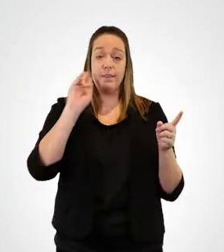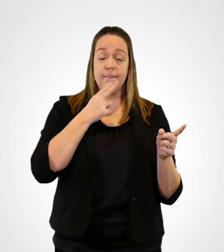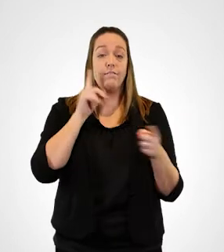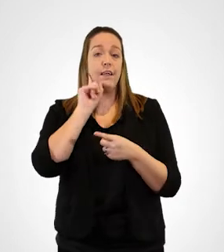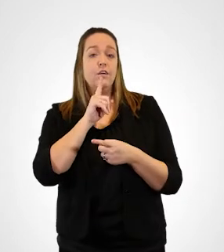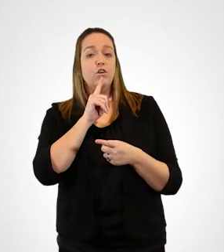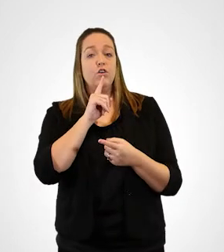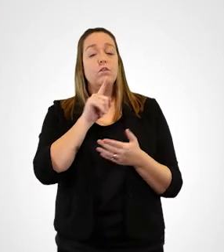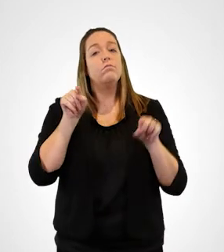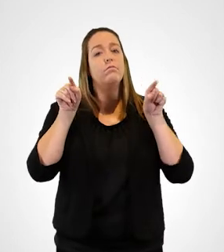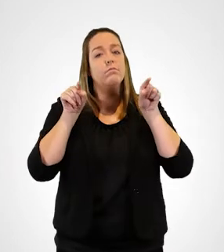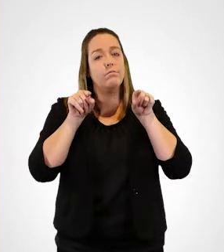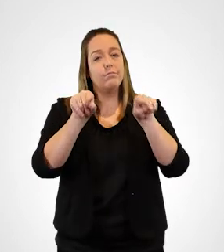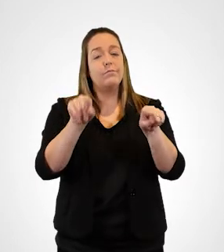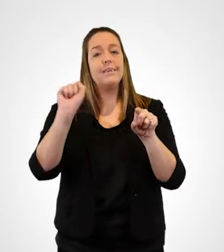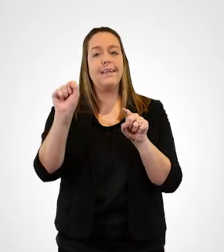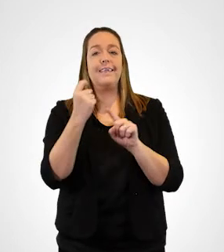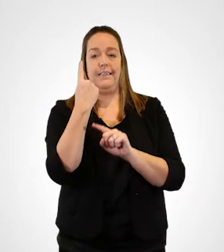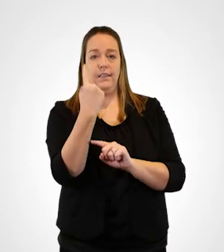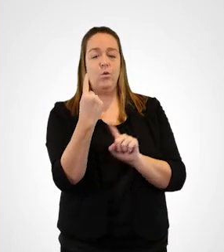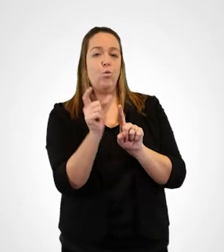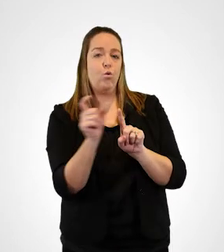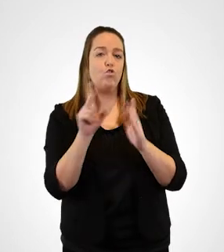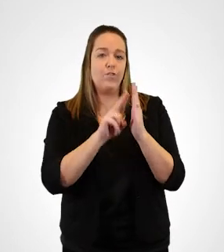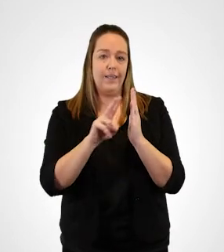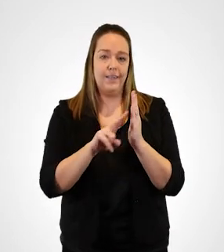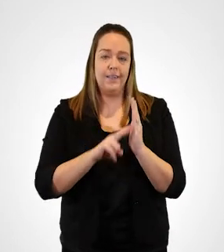the deaf and the hearing, on their single word reading. What I want to show you now